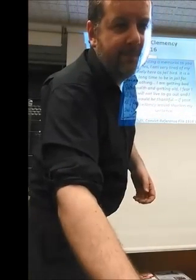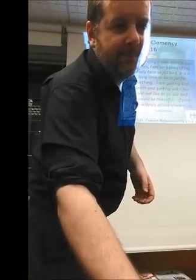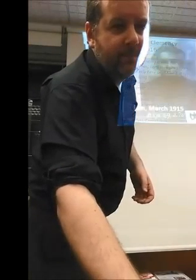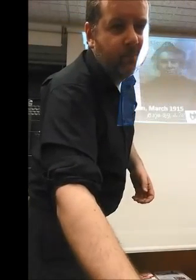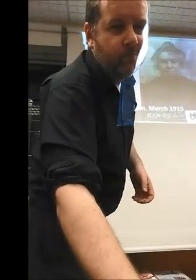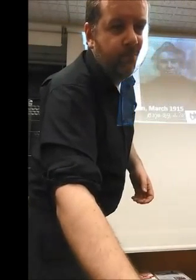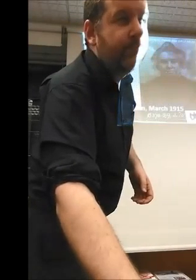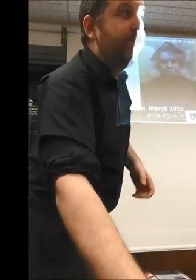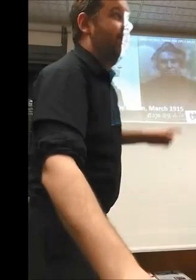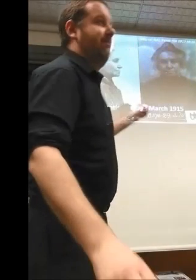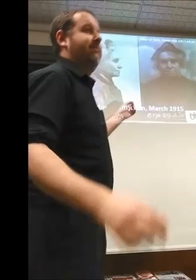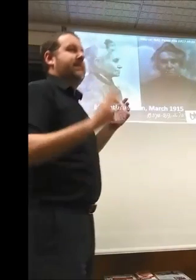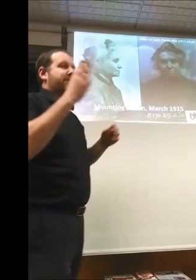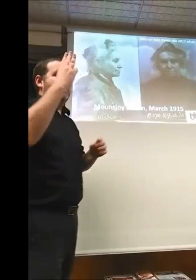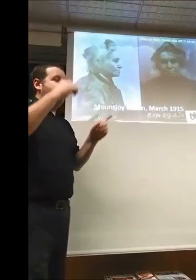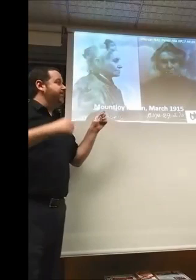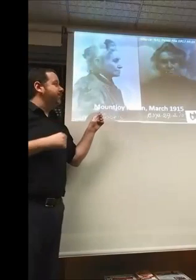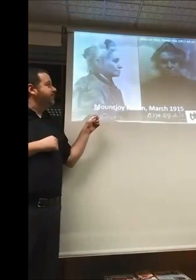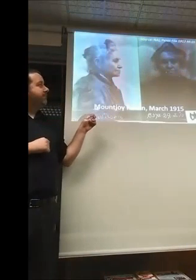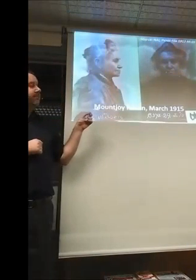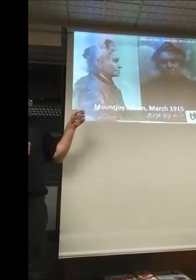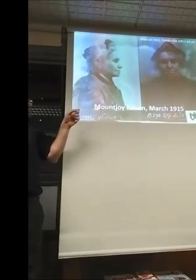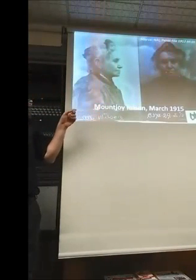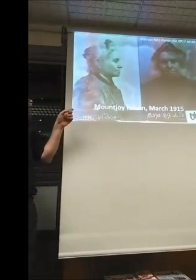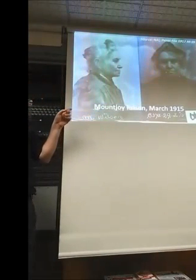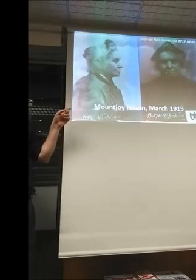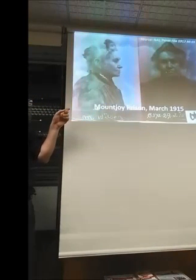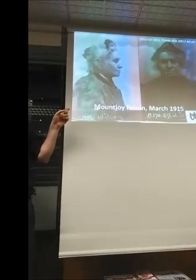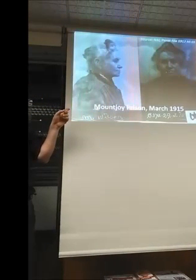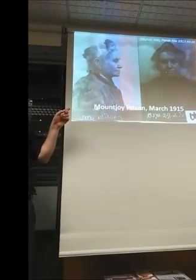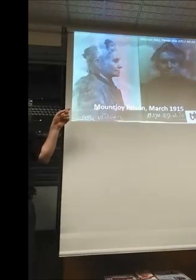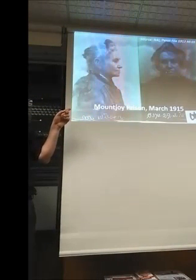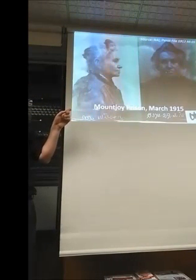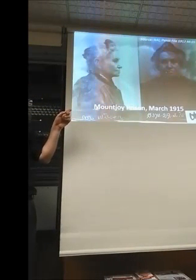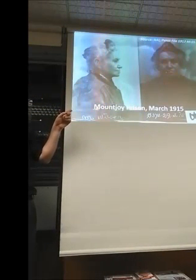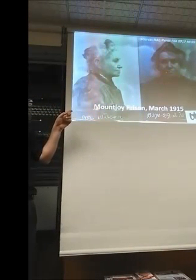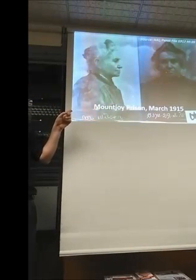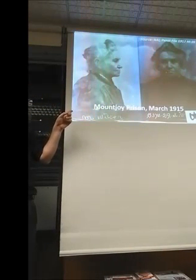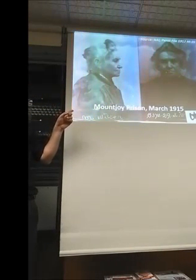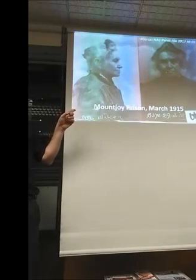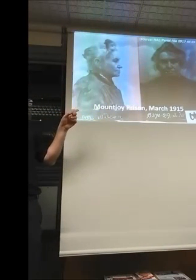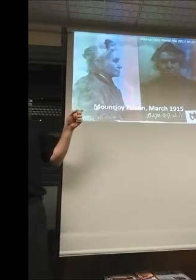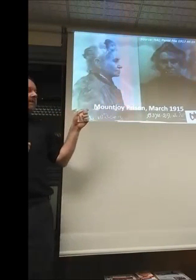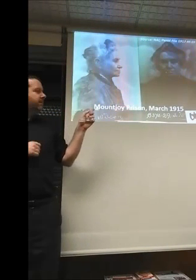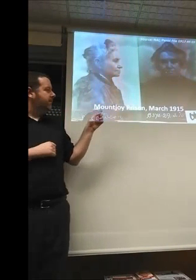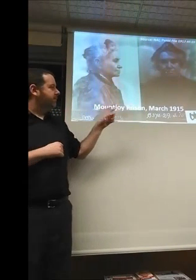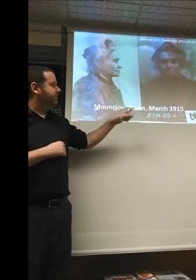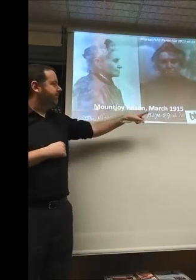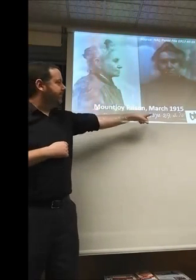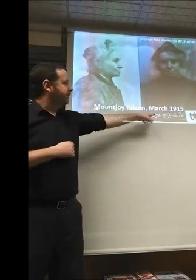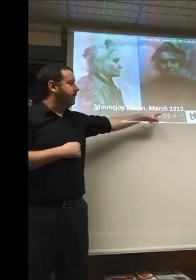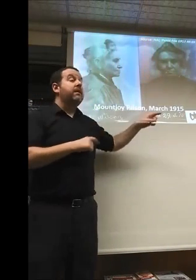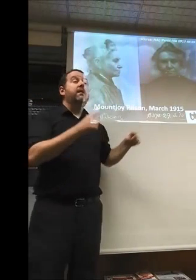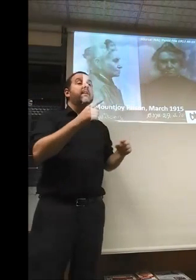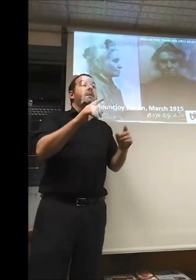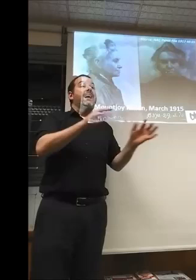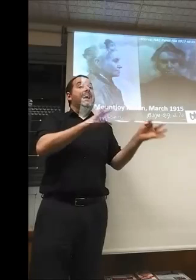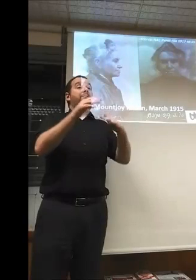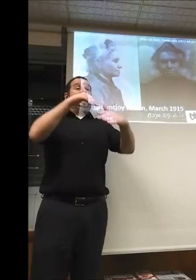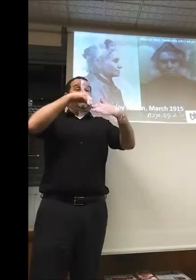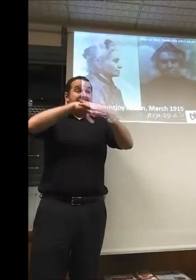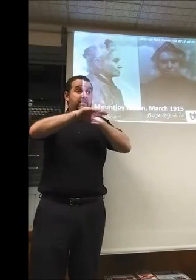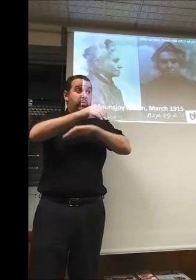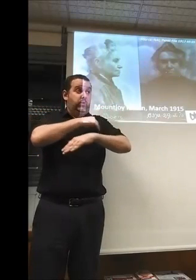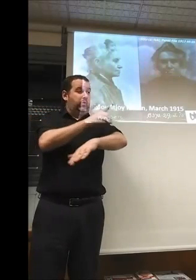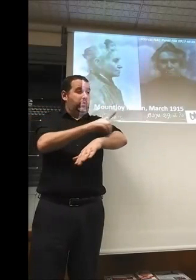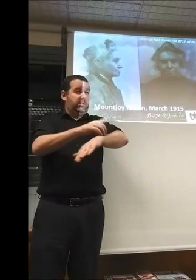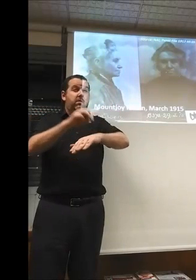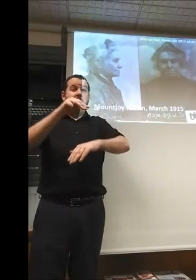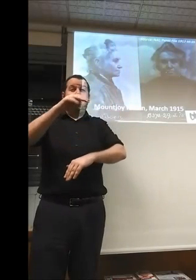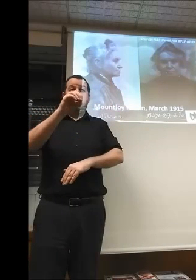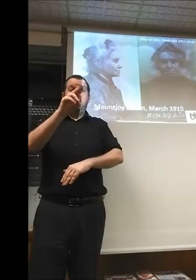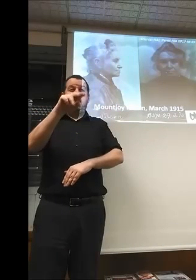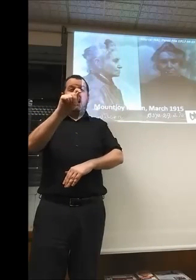to no luck, to no joy so I didn’t know whether she died, I had no idea.